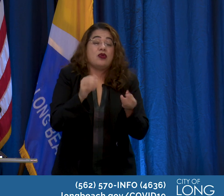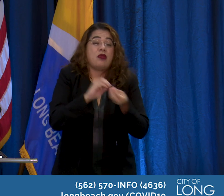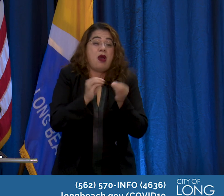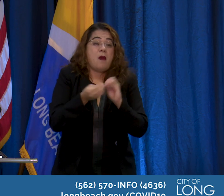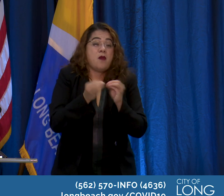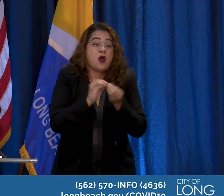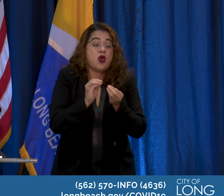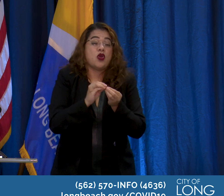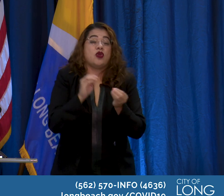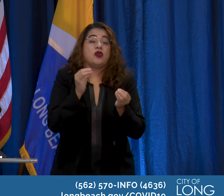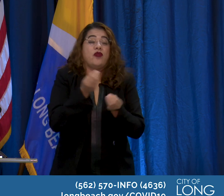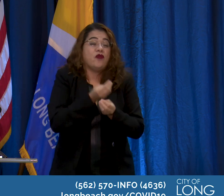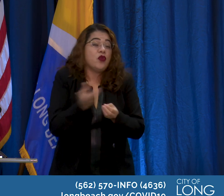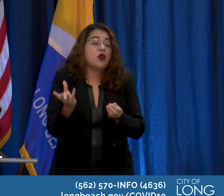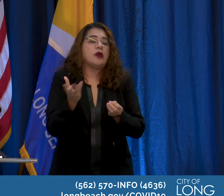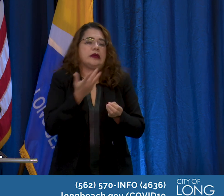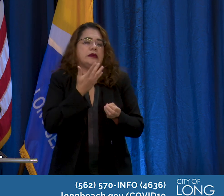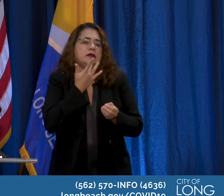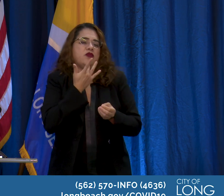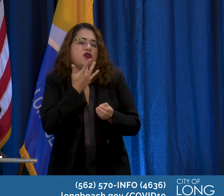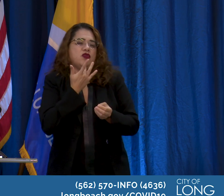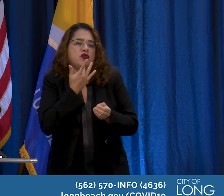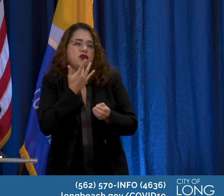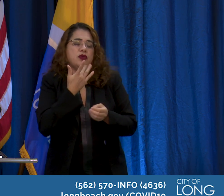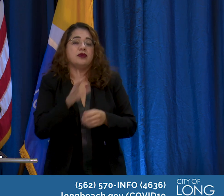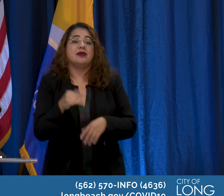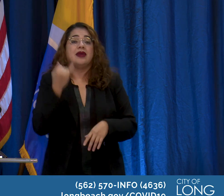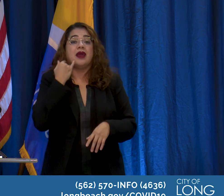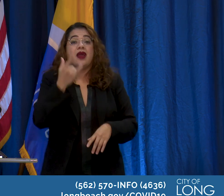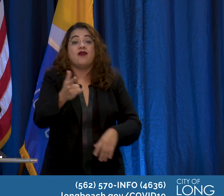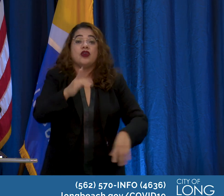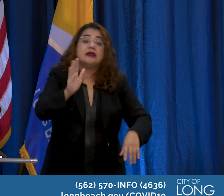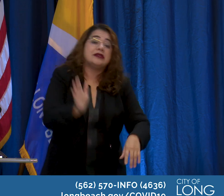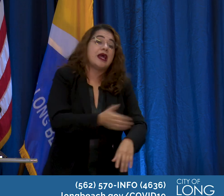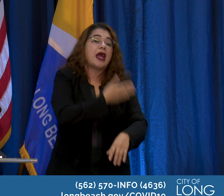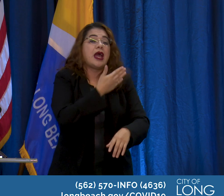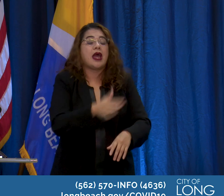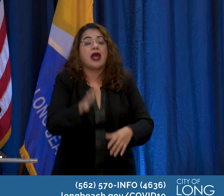And take extra precautions when there is singing, chanting, or shouting including maintaining